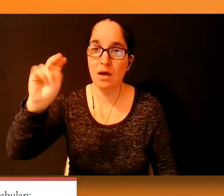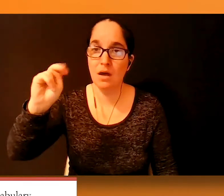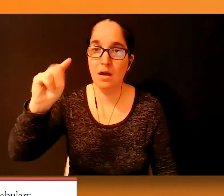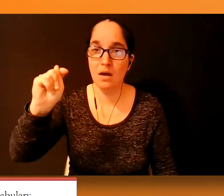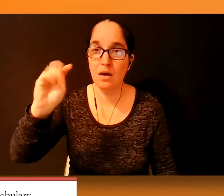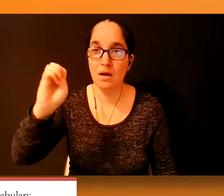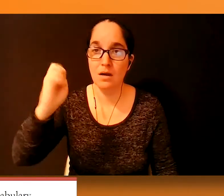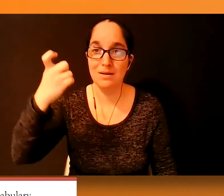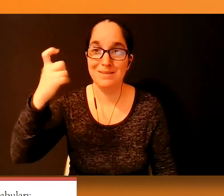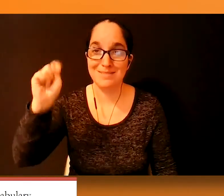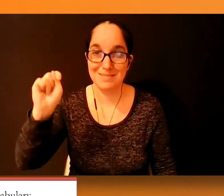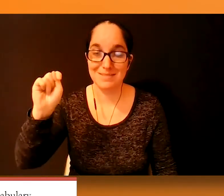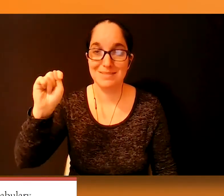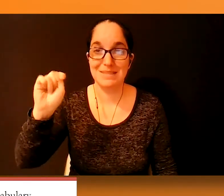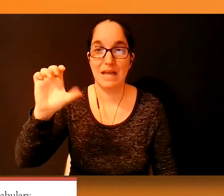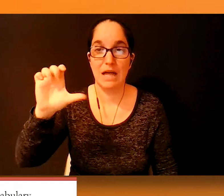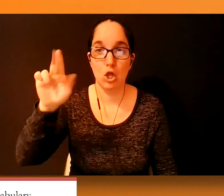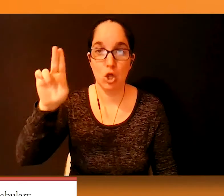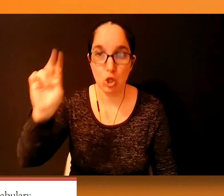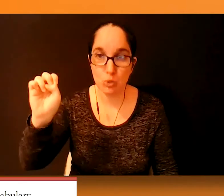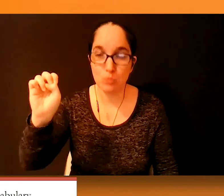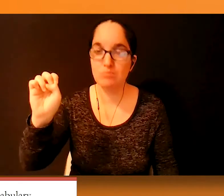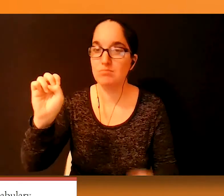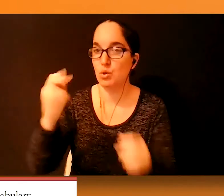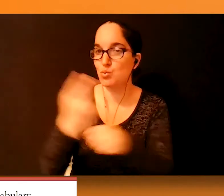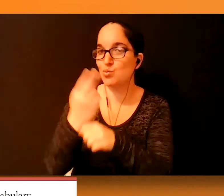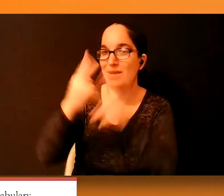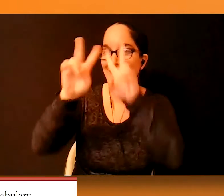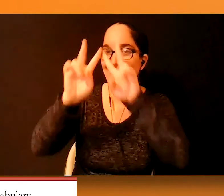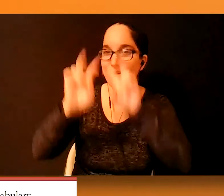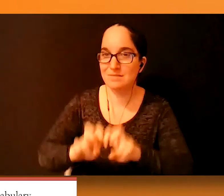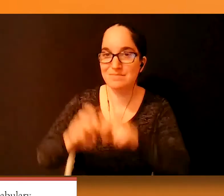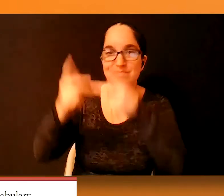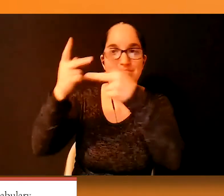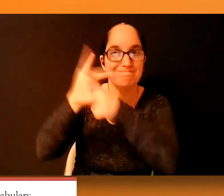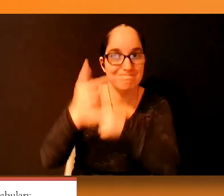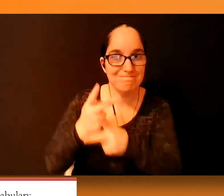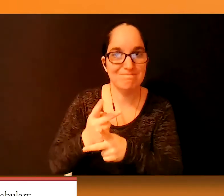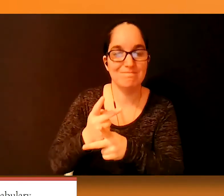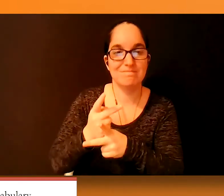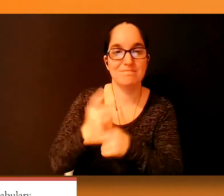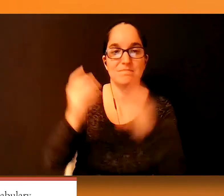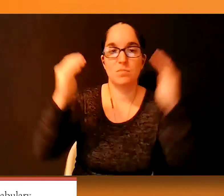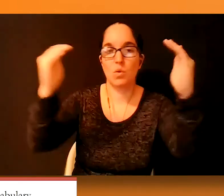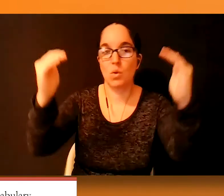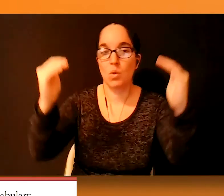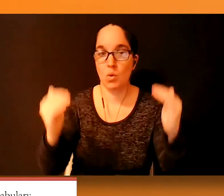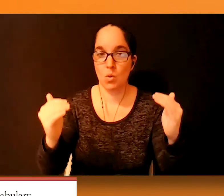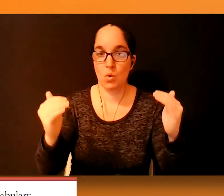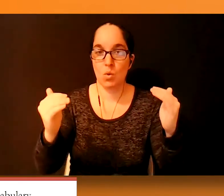or figured out through context clues when they're--when they're reading a passage, maybe you don't want to waste the time to actually teach it.